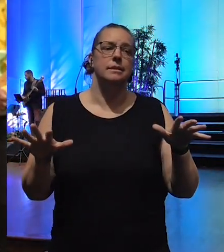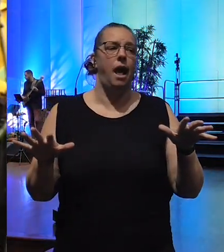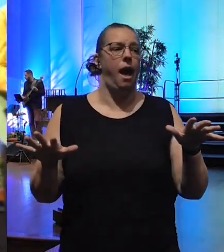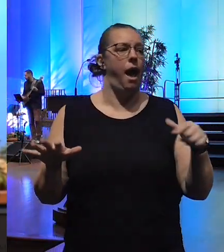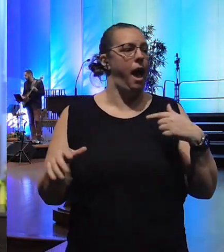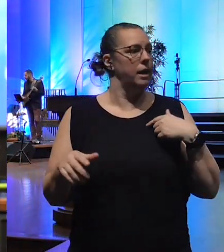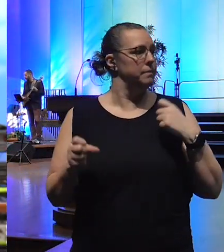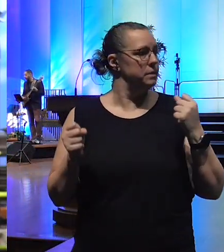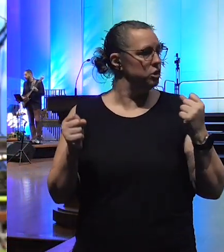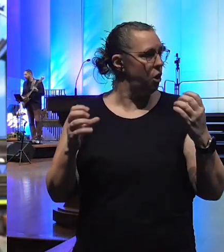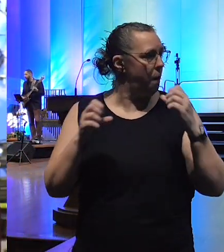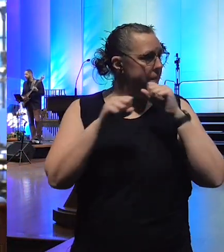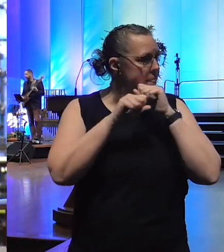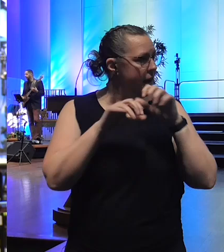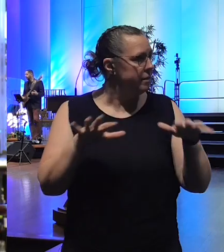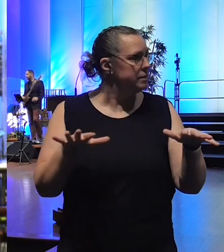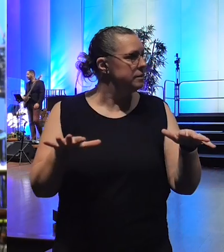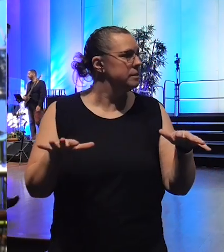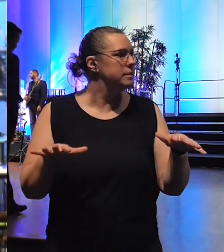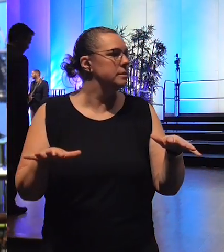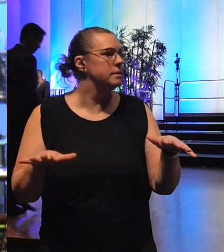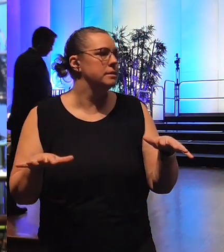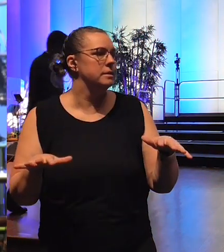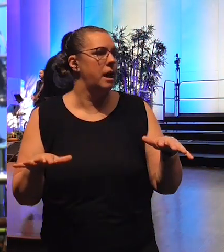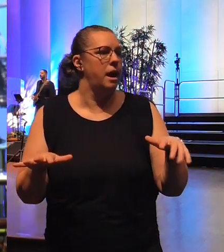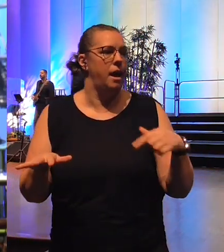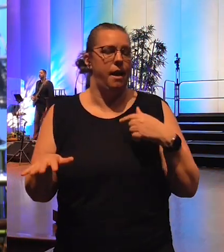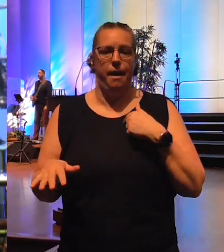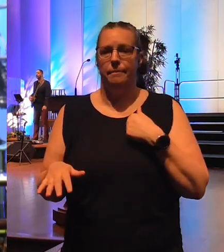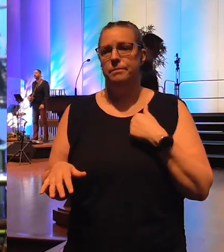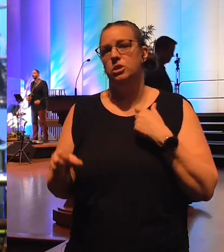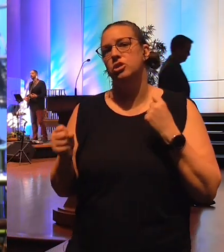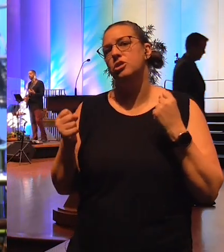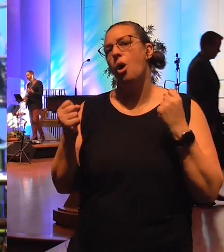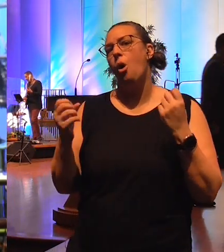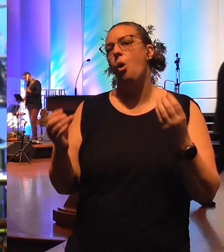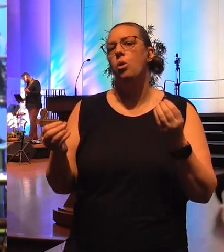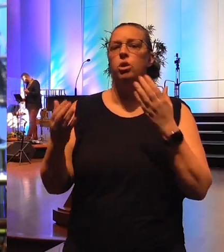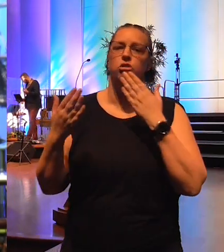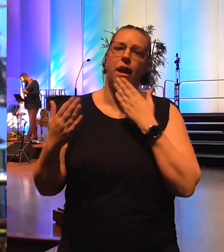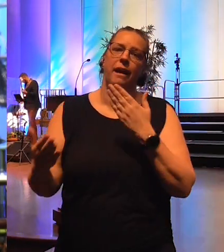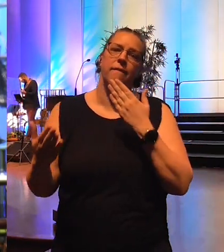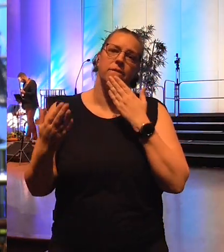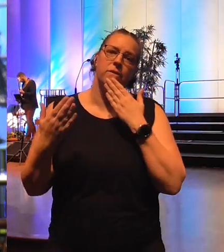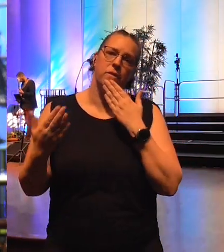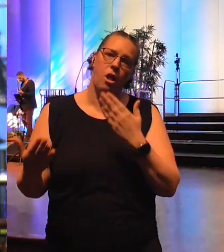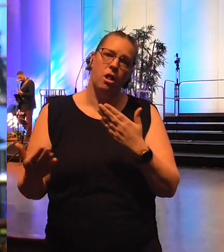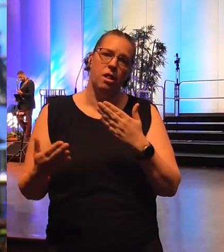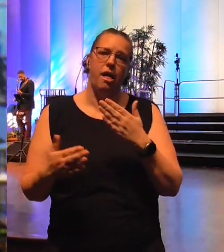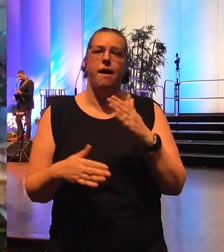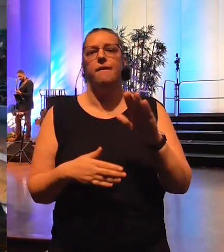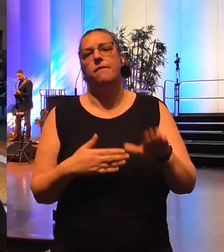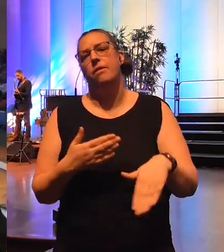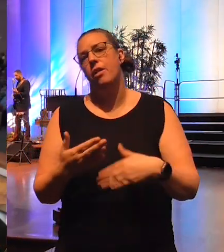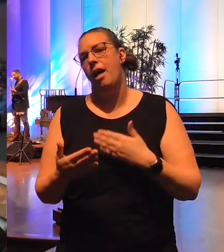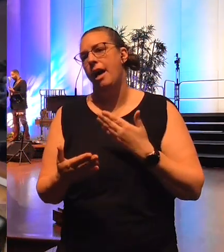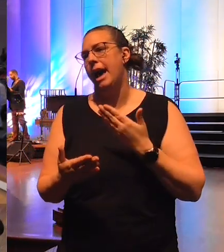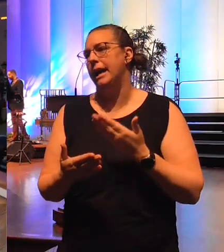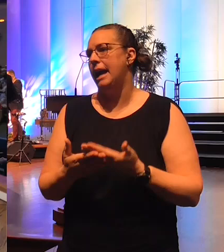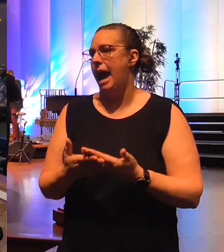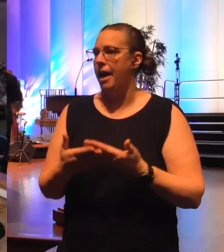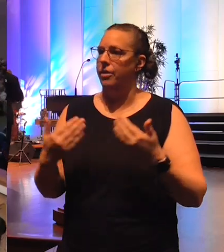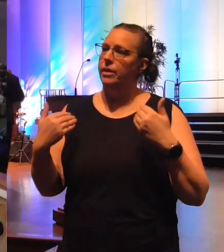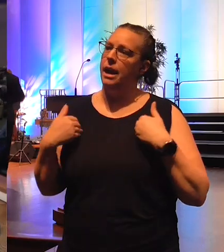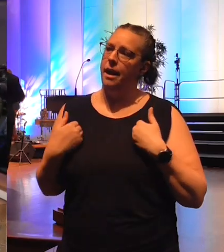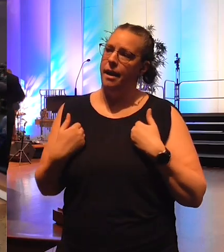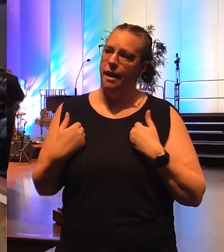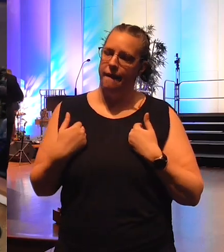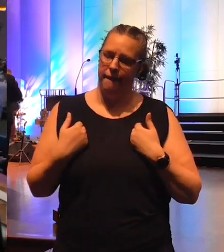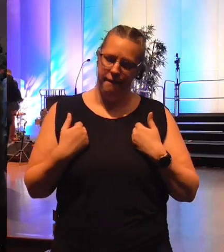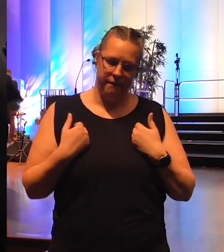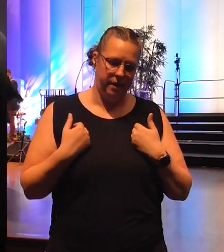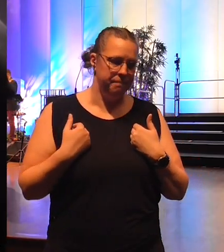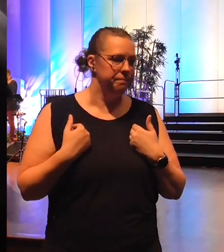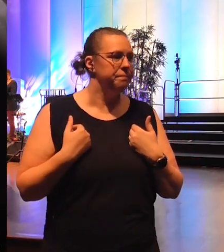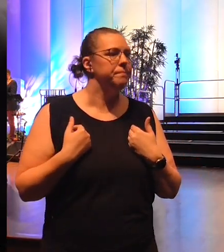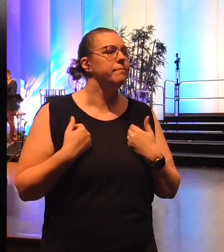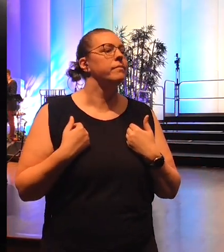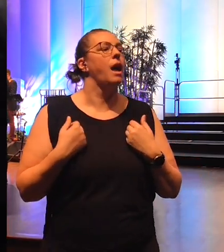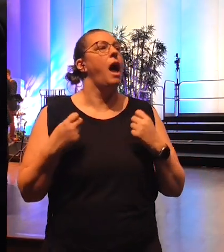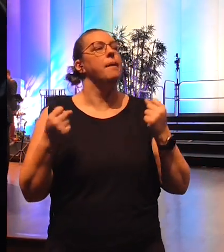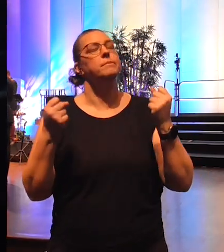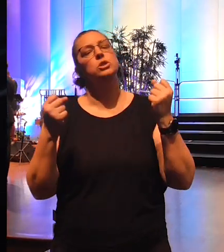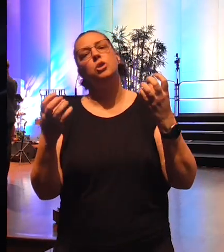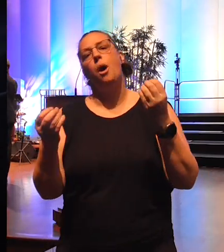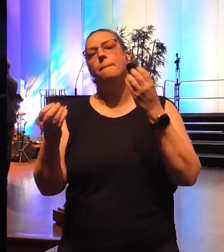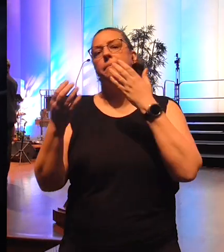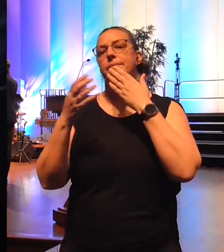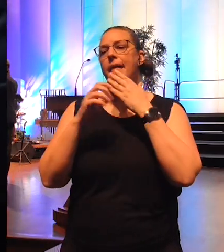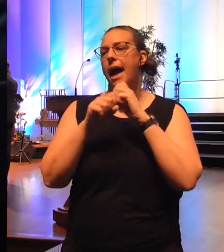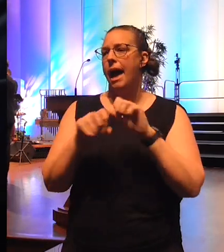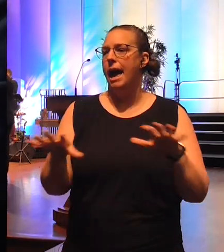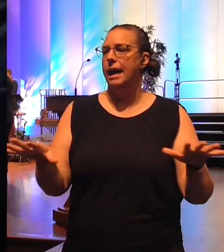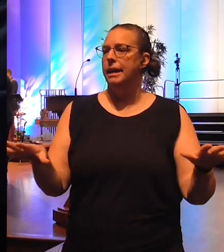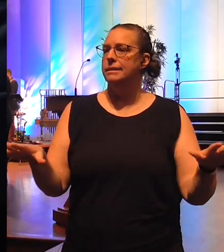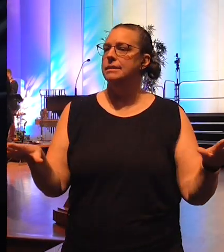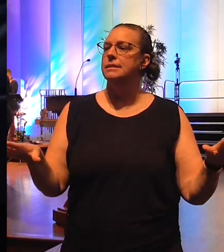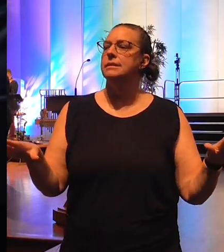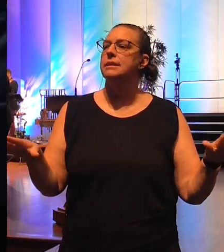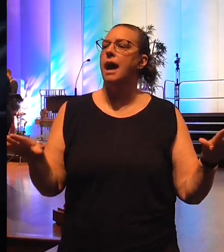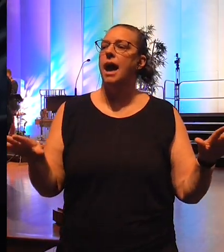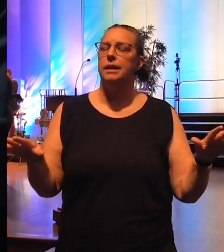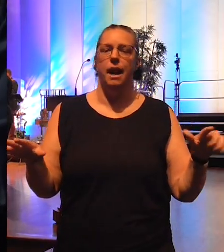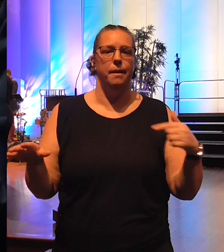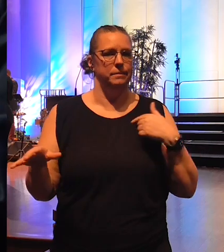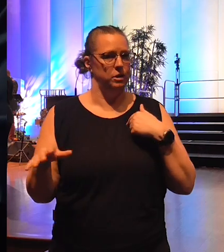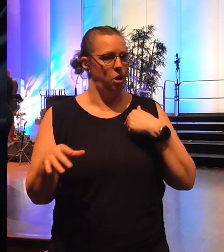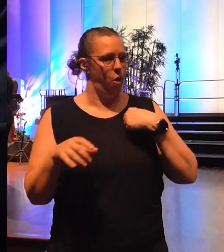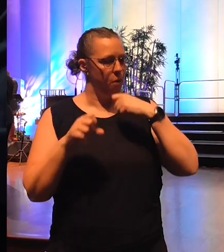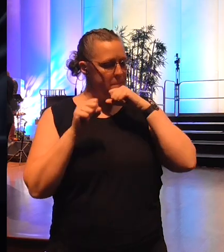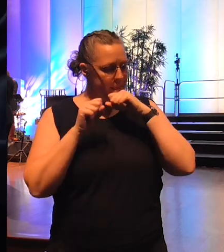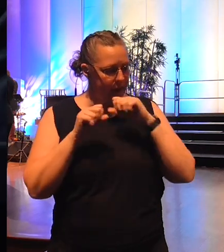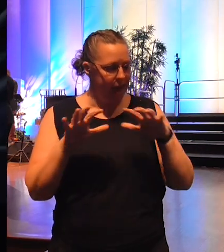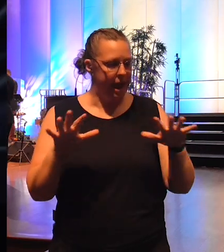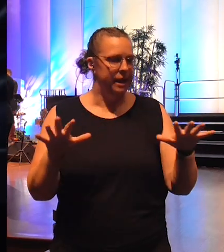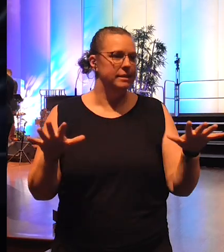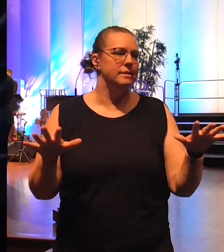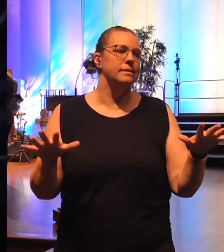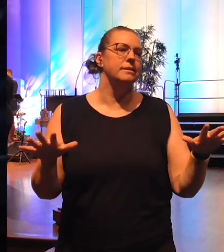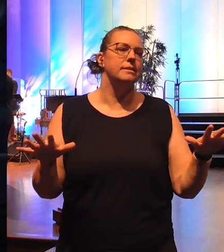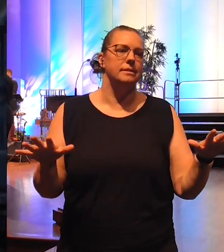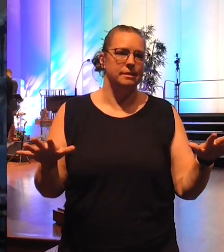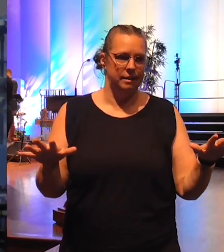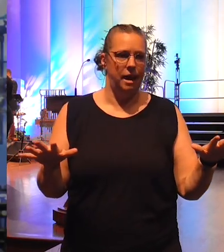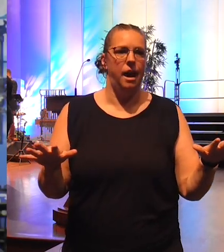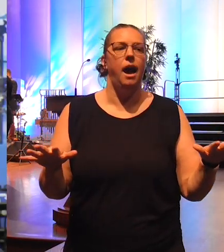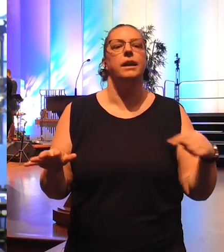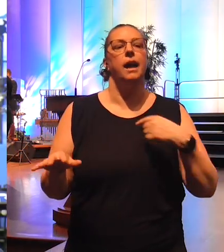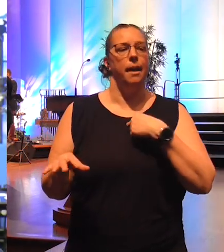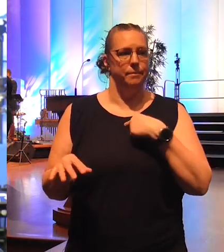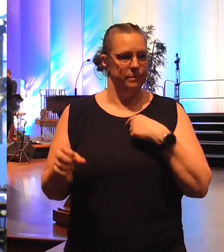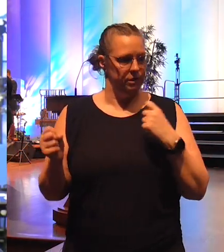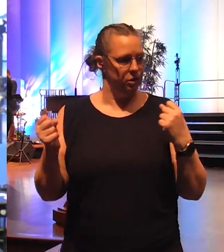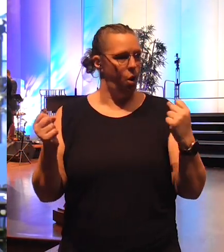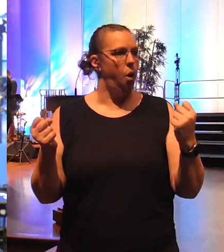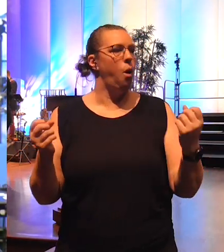I am so blessed I am so grateful for all that I have I am so blessed I am so blessed I am so